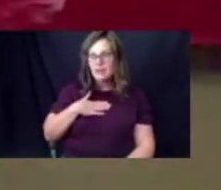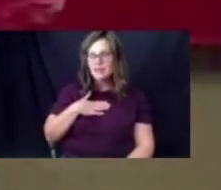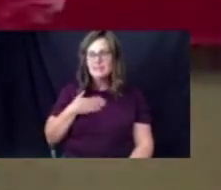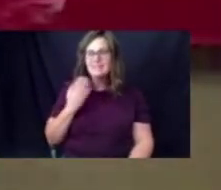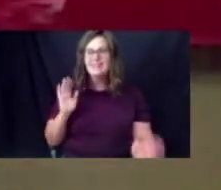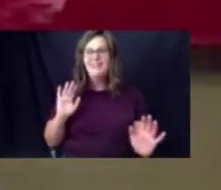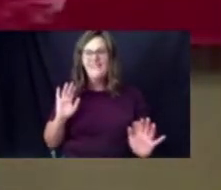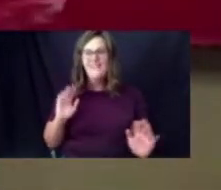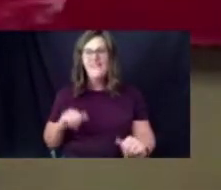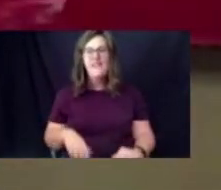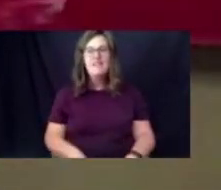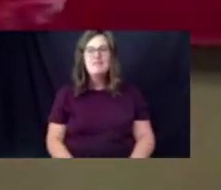but uh yeah it